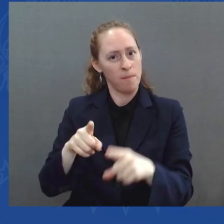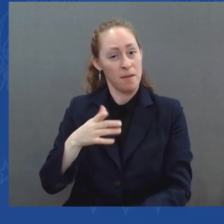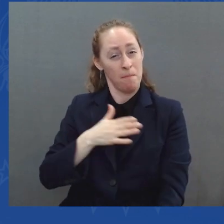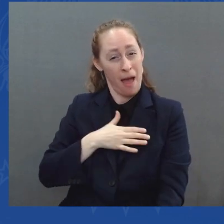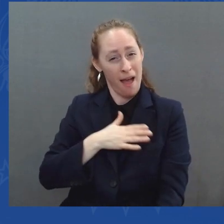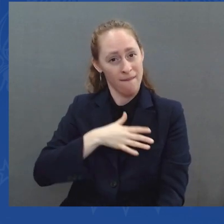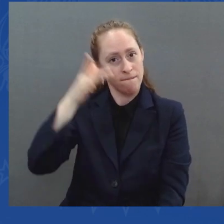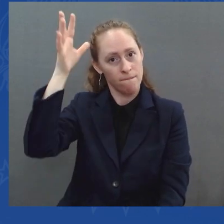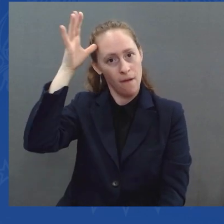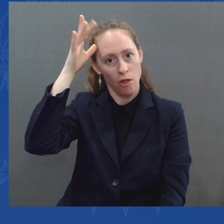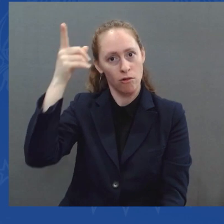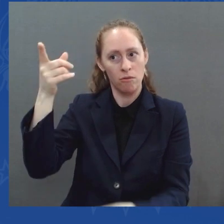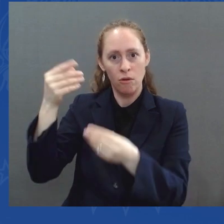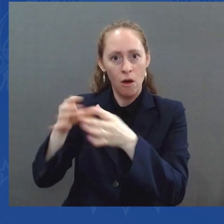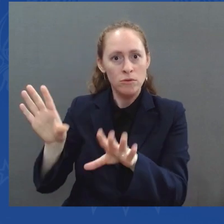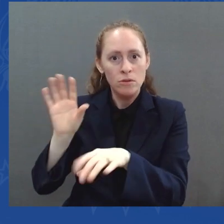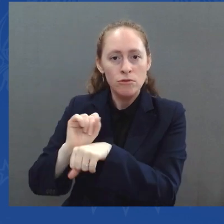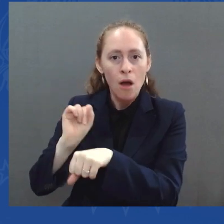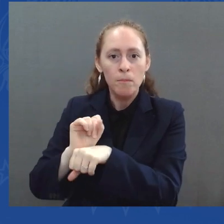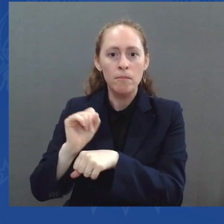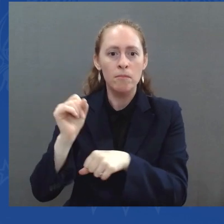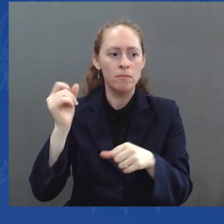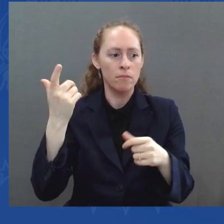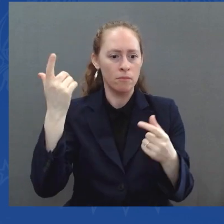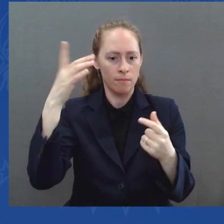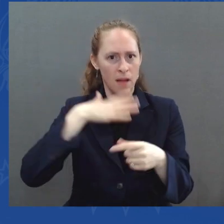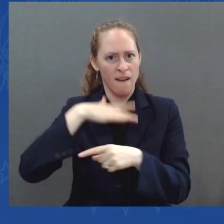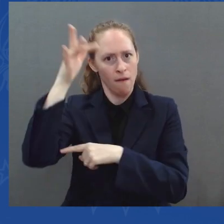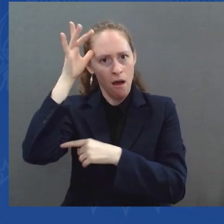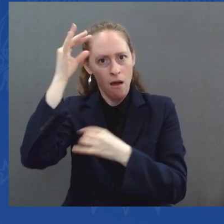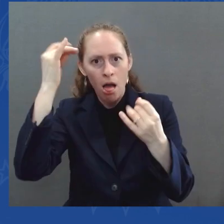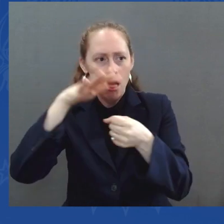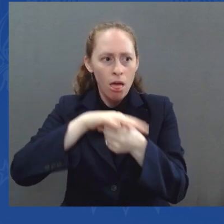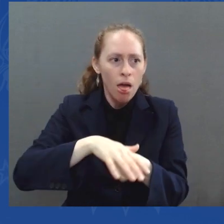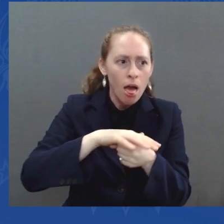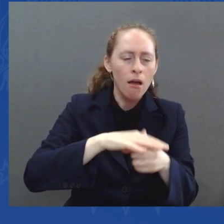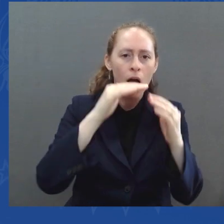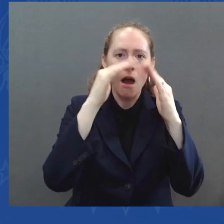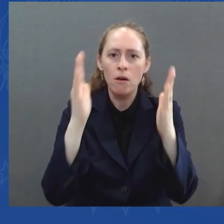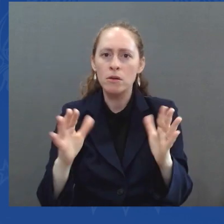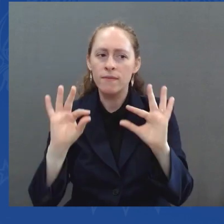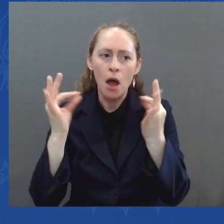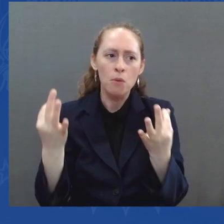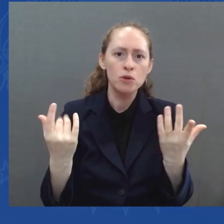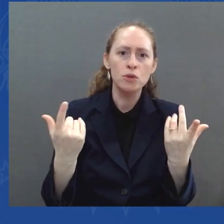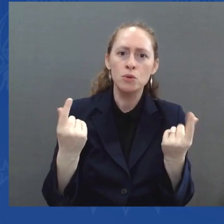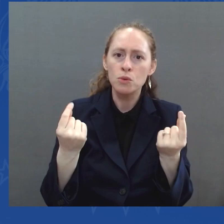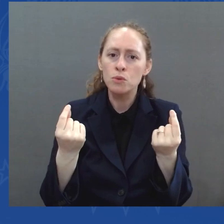You know, in America, health care is -- we all three said -- we'll have now said,